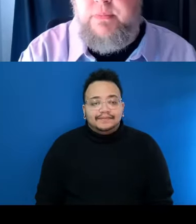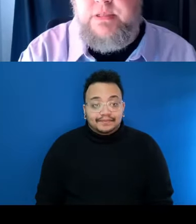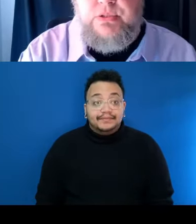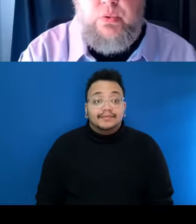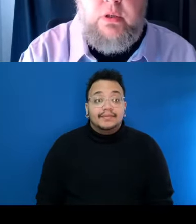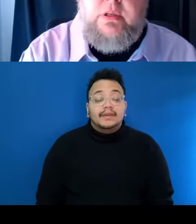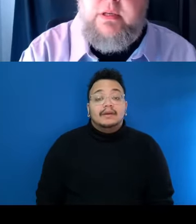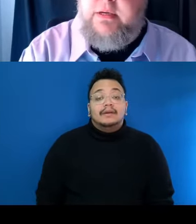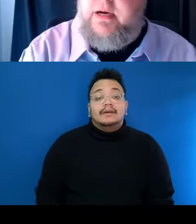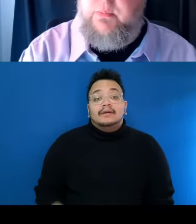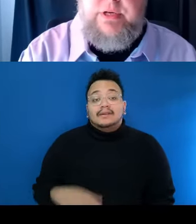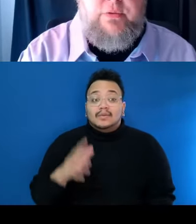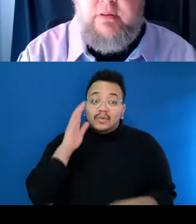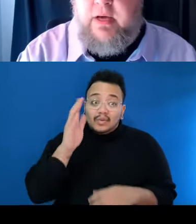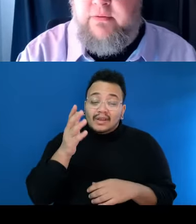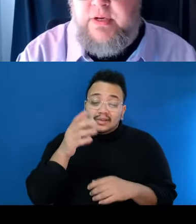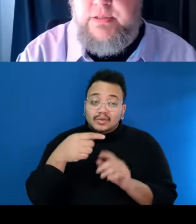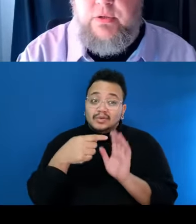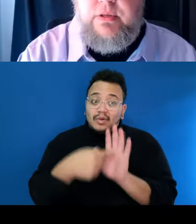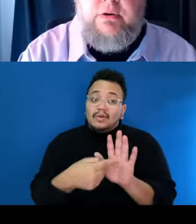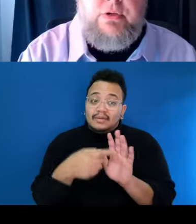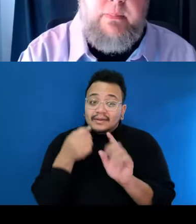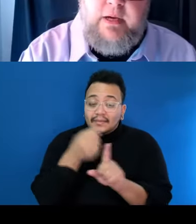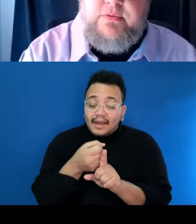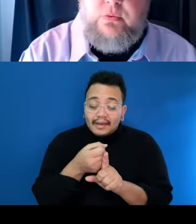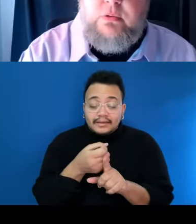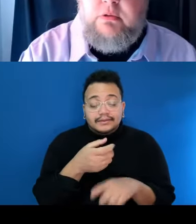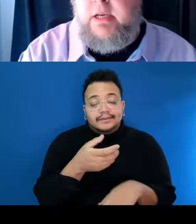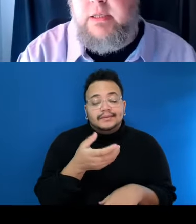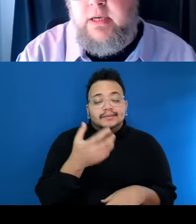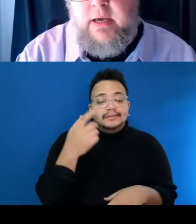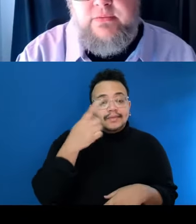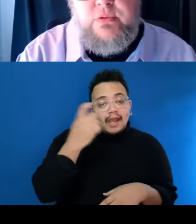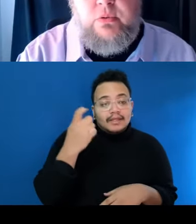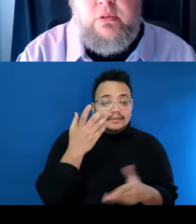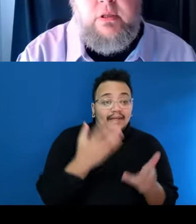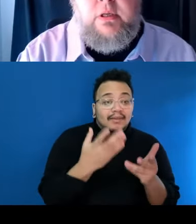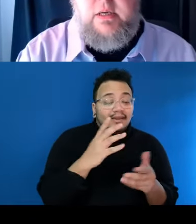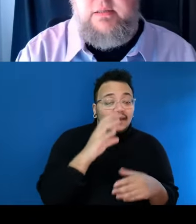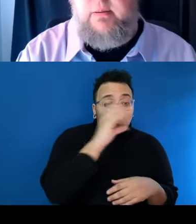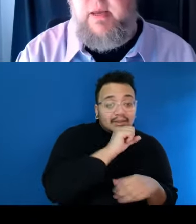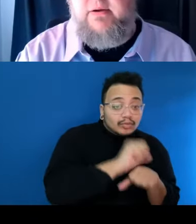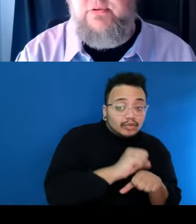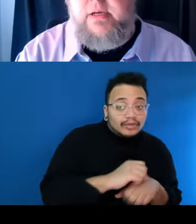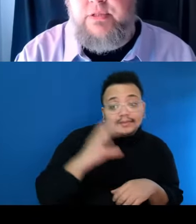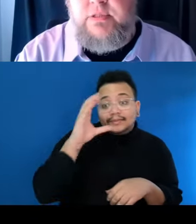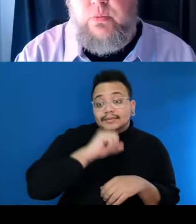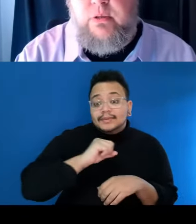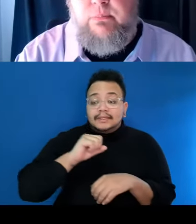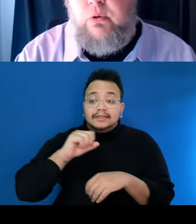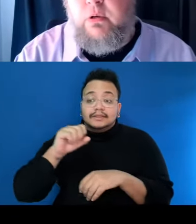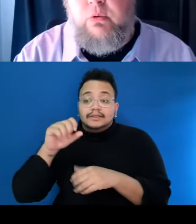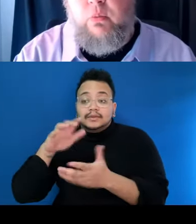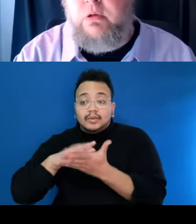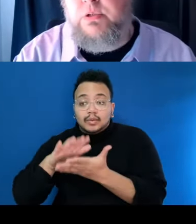or missing school. We know that a lot of trans youth are dropping out of school or getting kicked out of school. They may have challenges with poor work